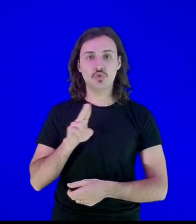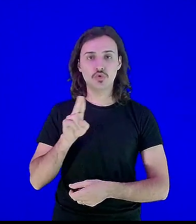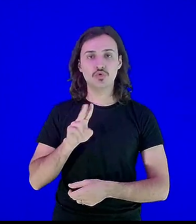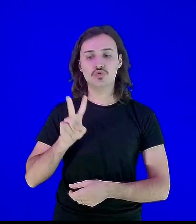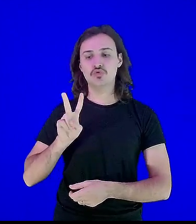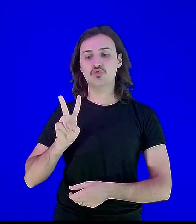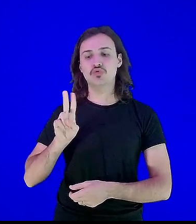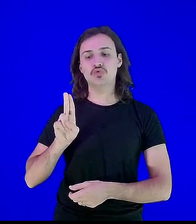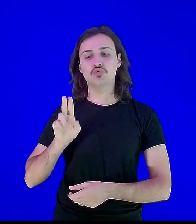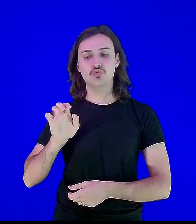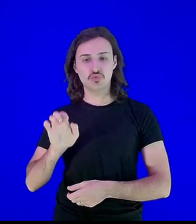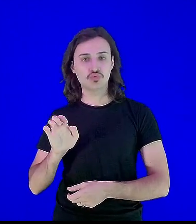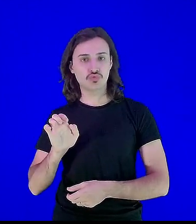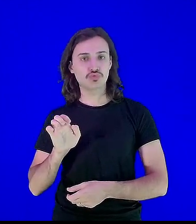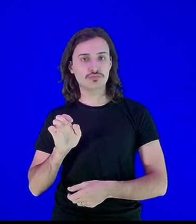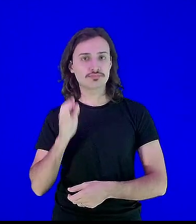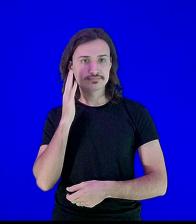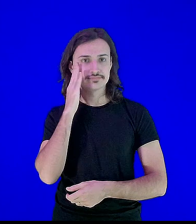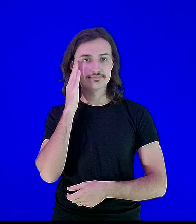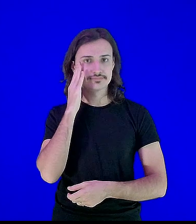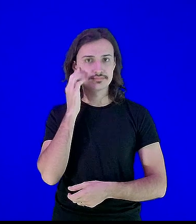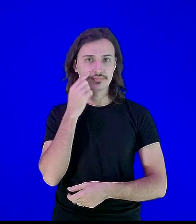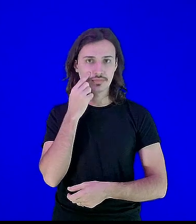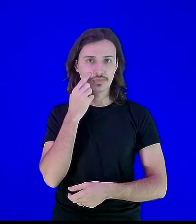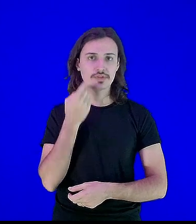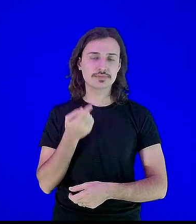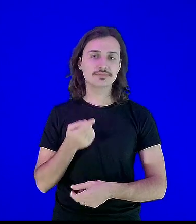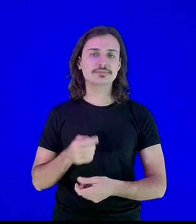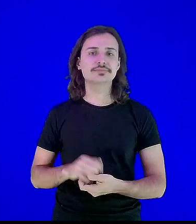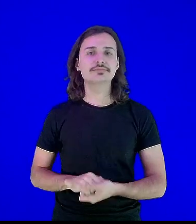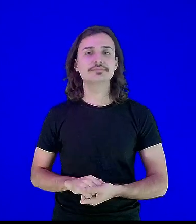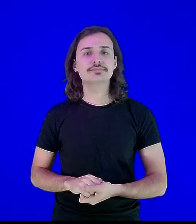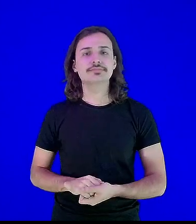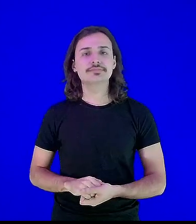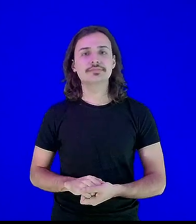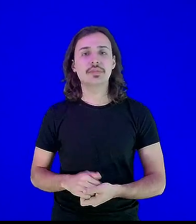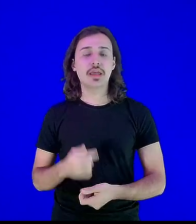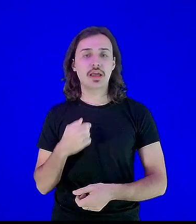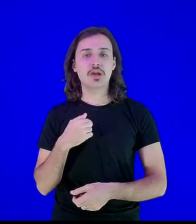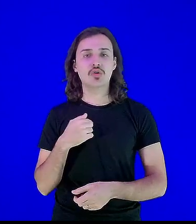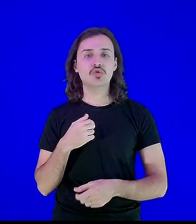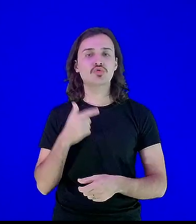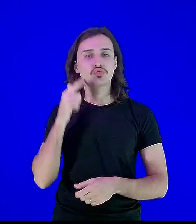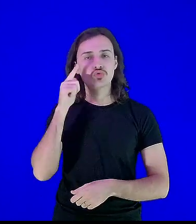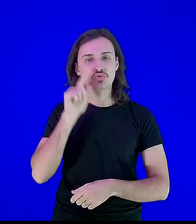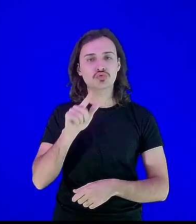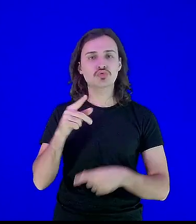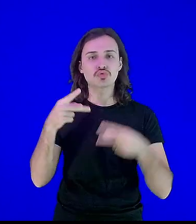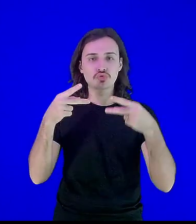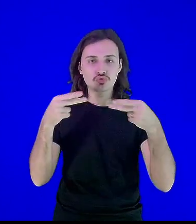Vite is the bundler, is the one that will get all the code and compile it